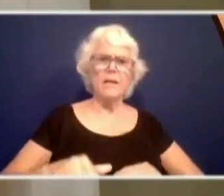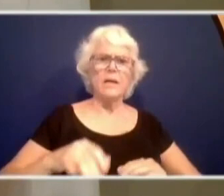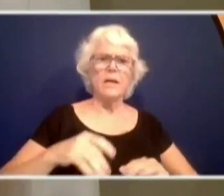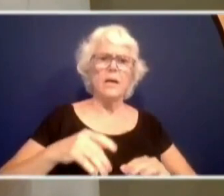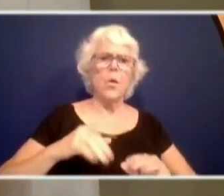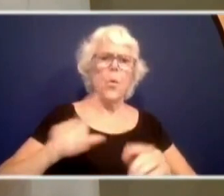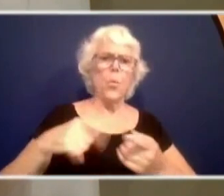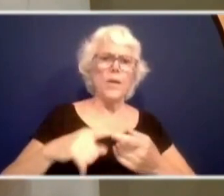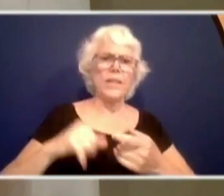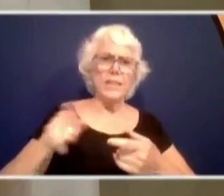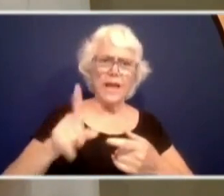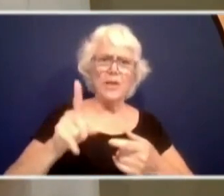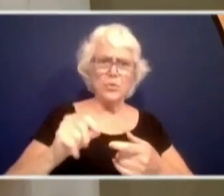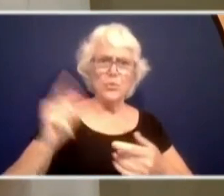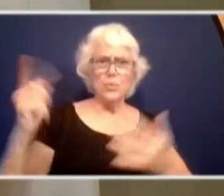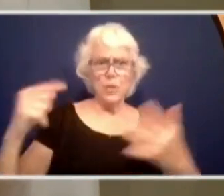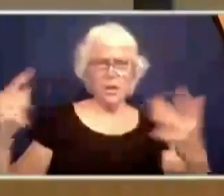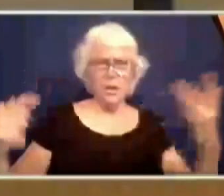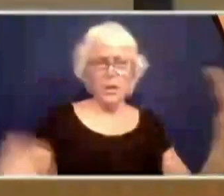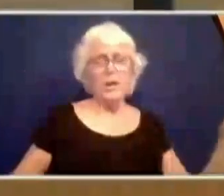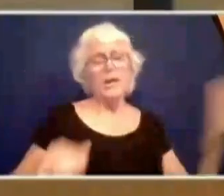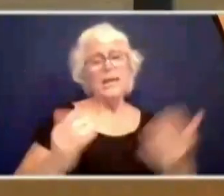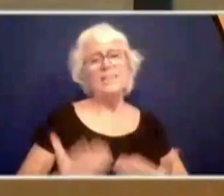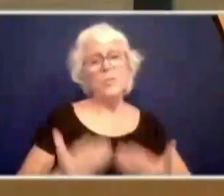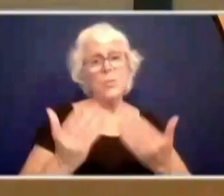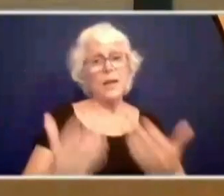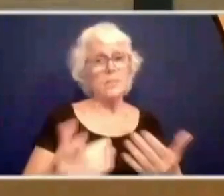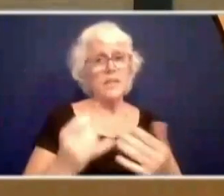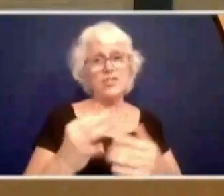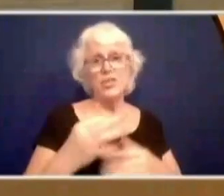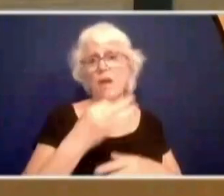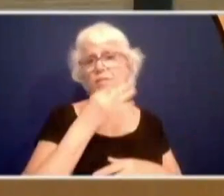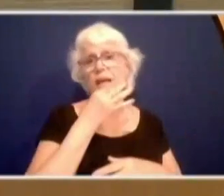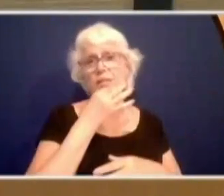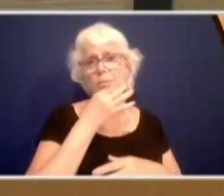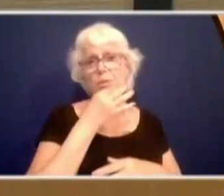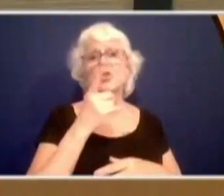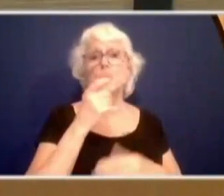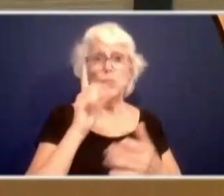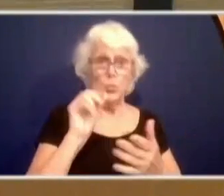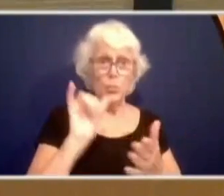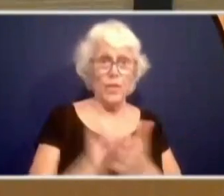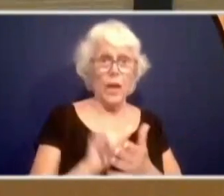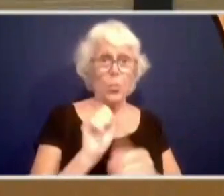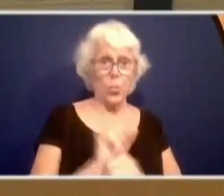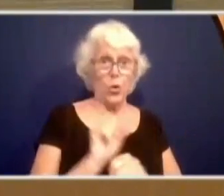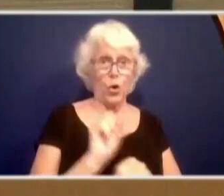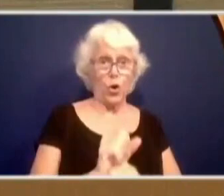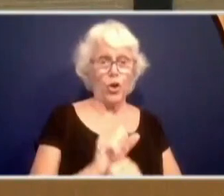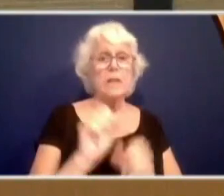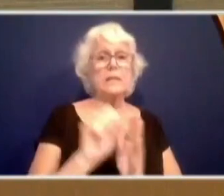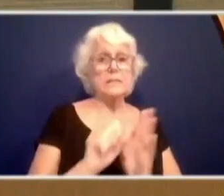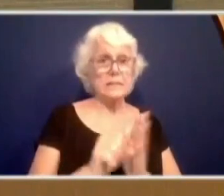It is the recommendation of the experts who do this work, um, statewide and it aligns with